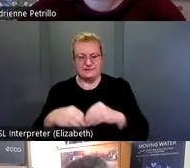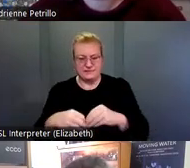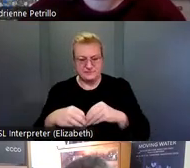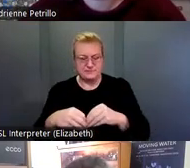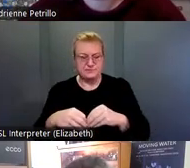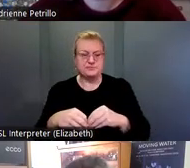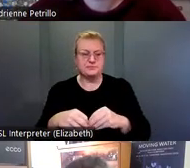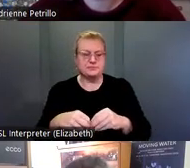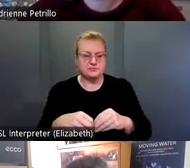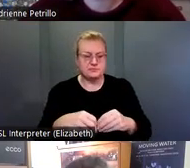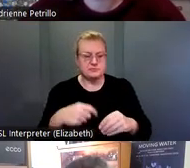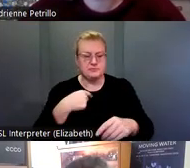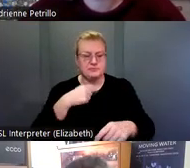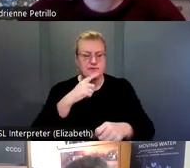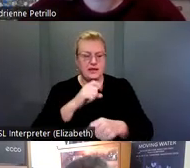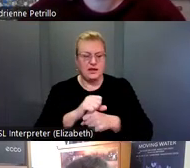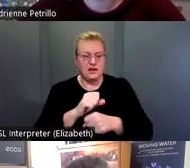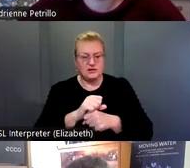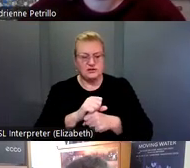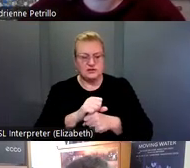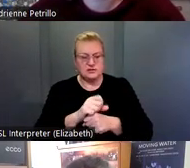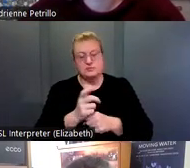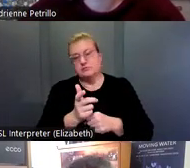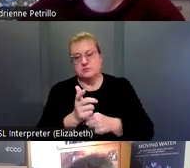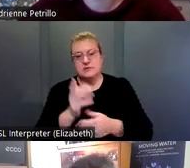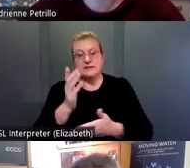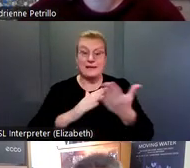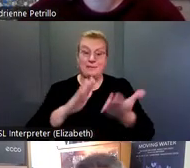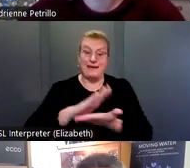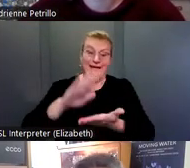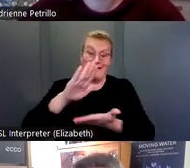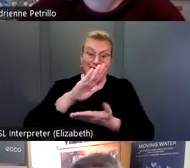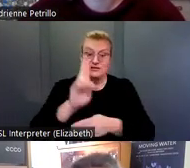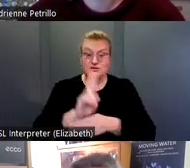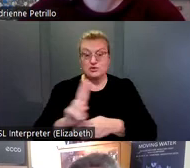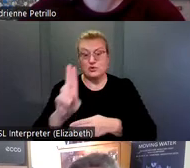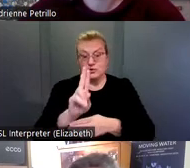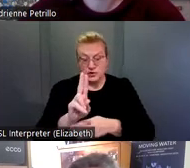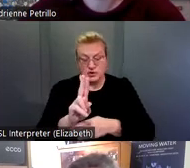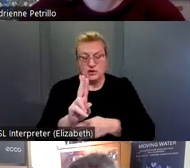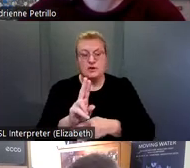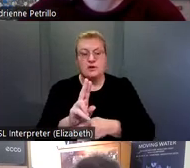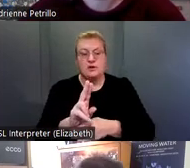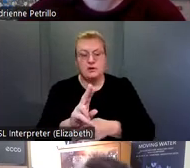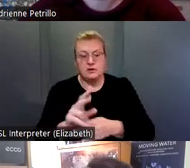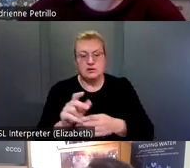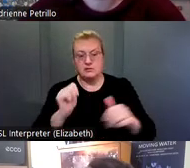I'm actually housed, I mean, I think some colleges and universities, the performing arts series